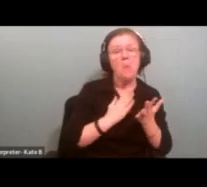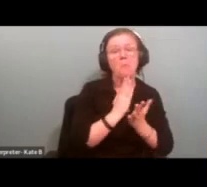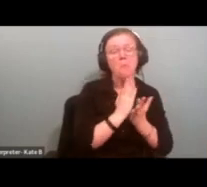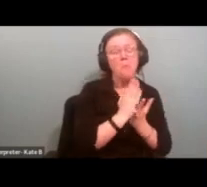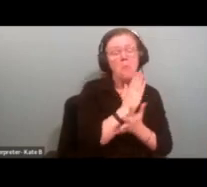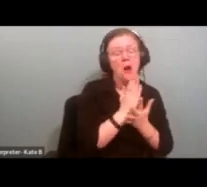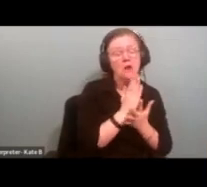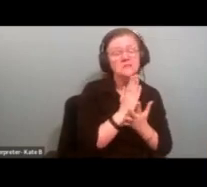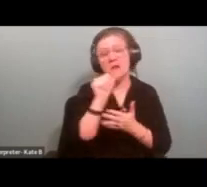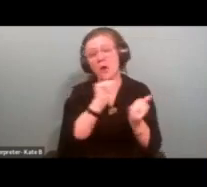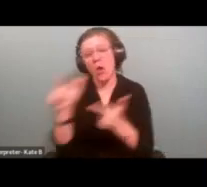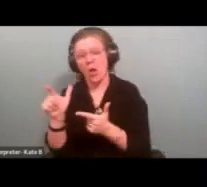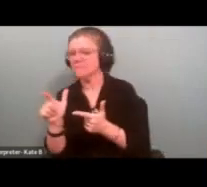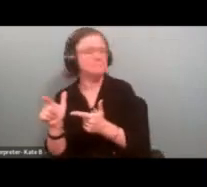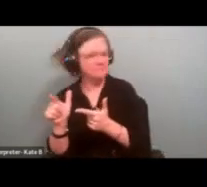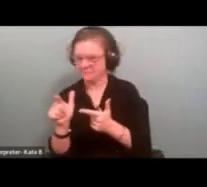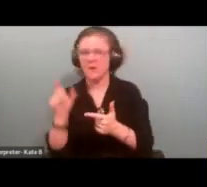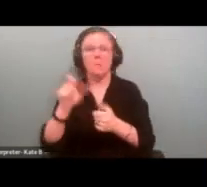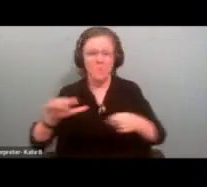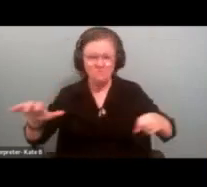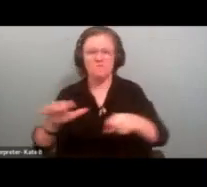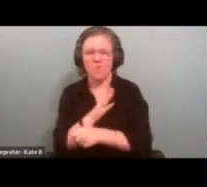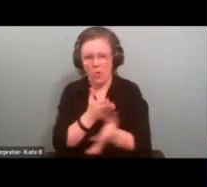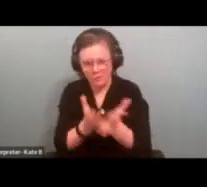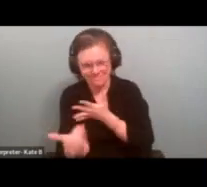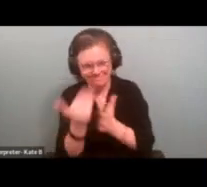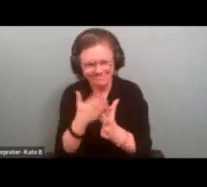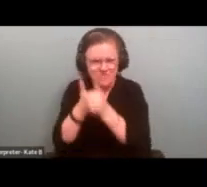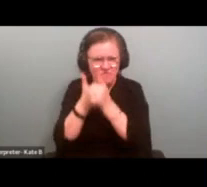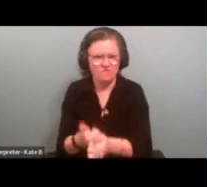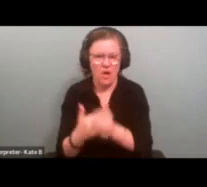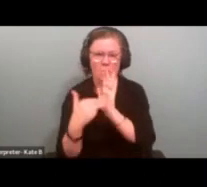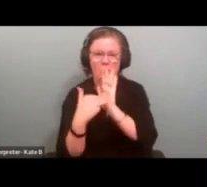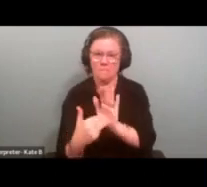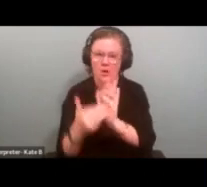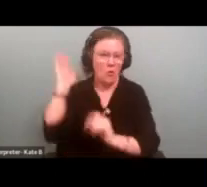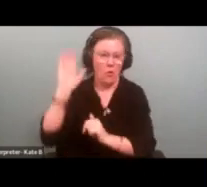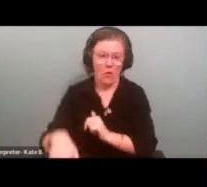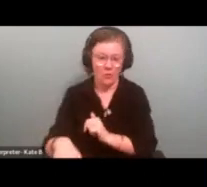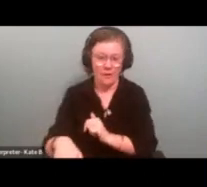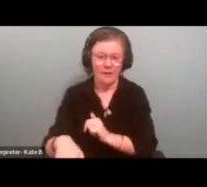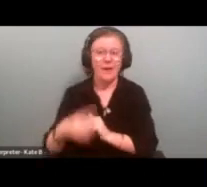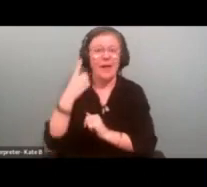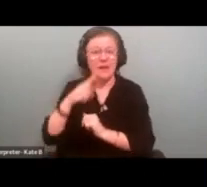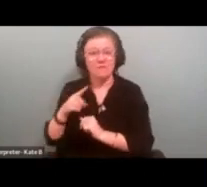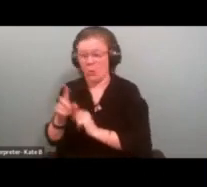Wraparound needs to be delivered with full fidelity to the model. And it needs to be reserved for high needs populations.